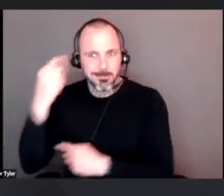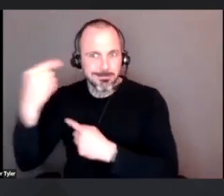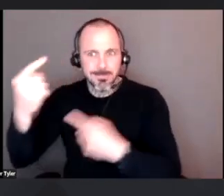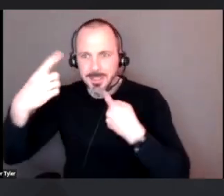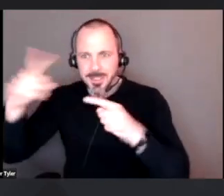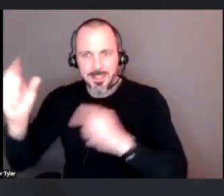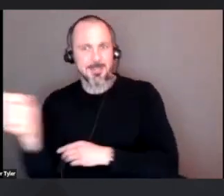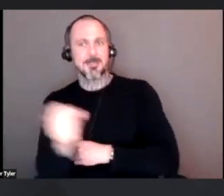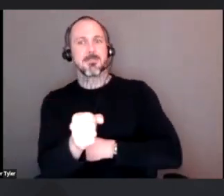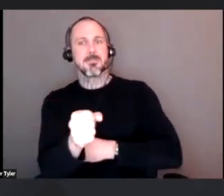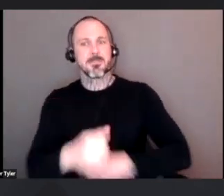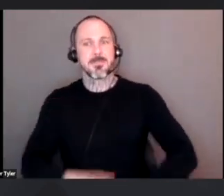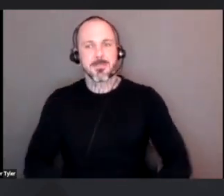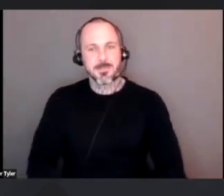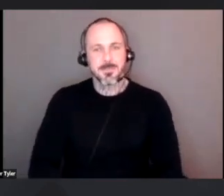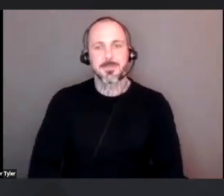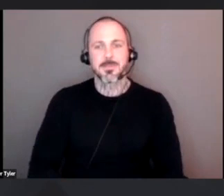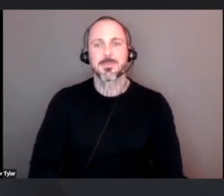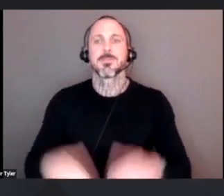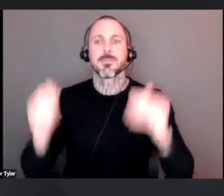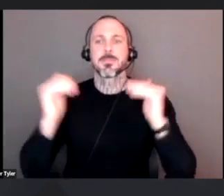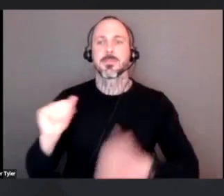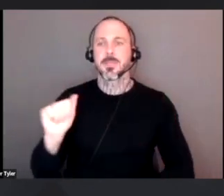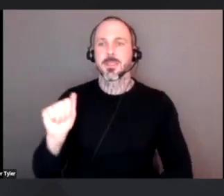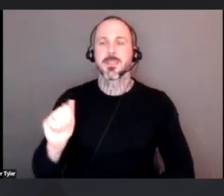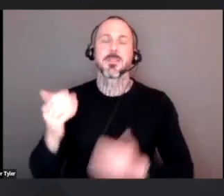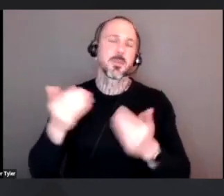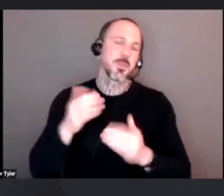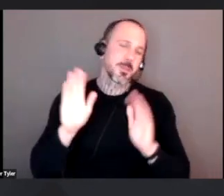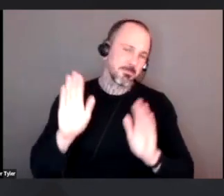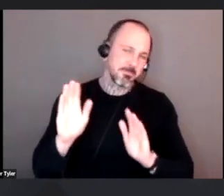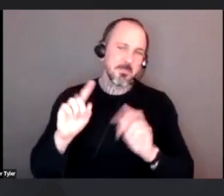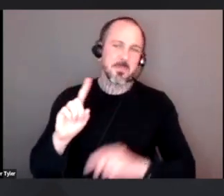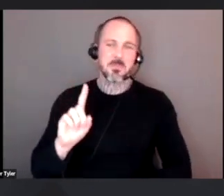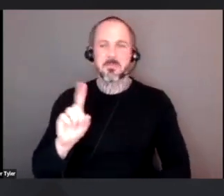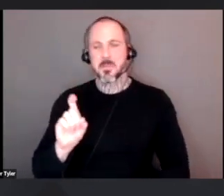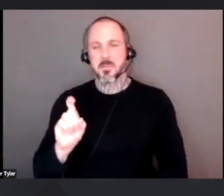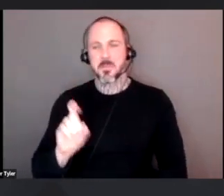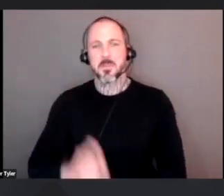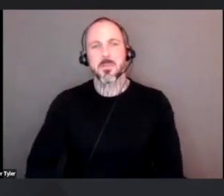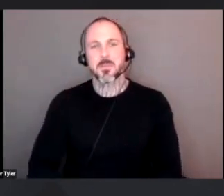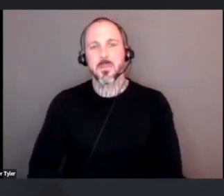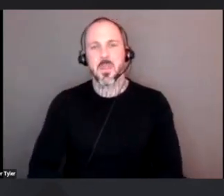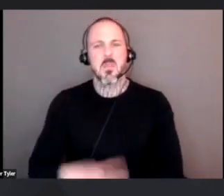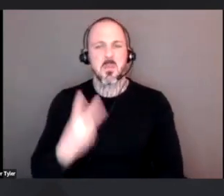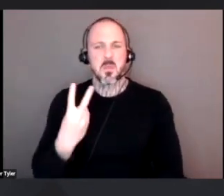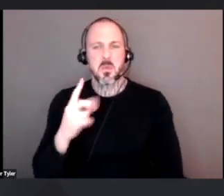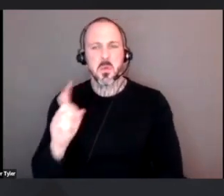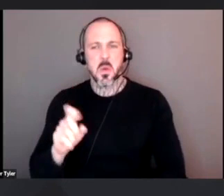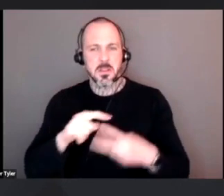So I'll read both of these together because they kind of go hand in hand. So one is, "What advice might you be able